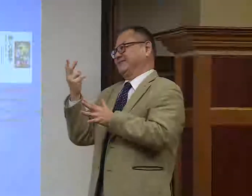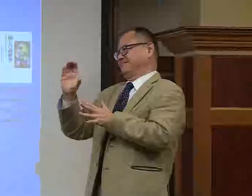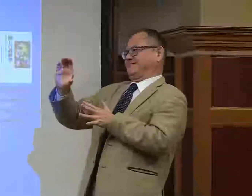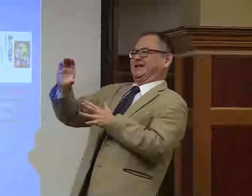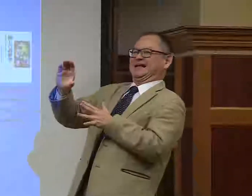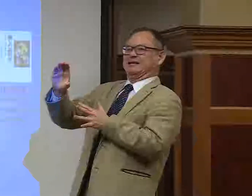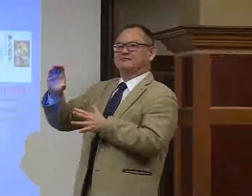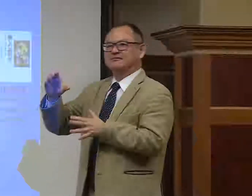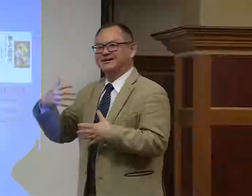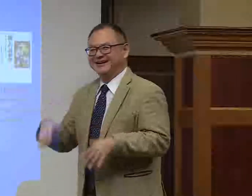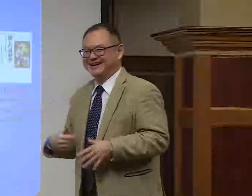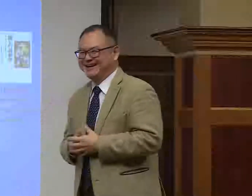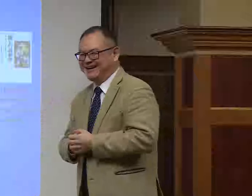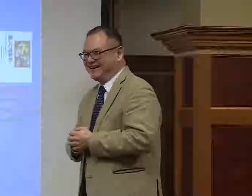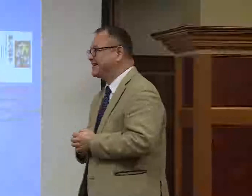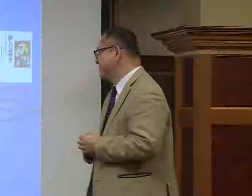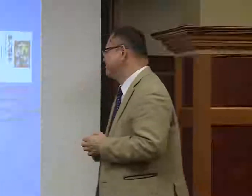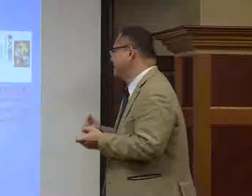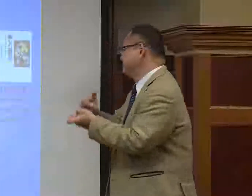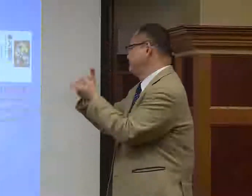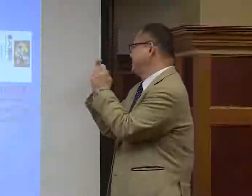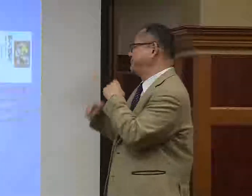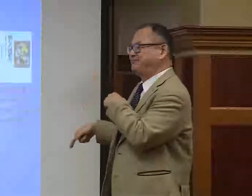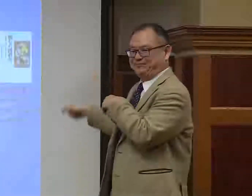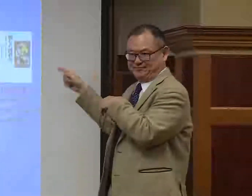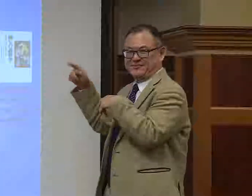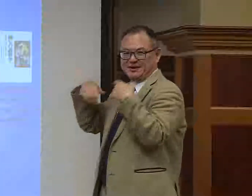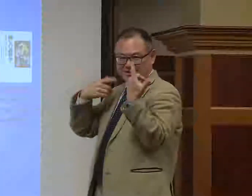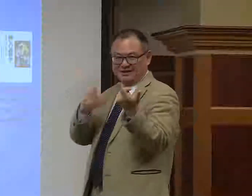once it's been translated into Japanese.